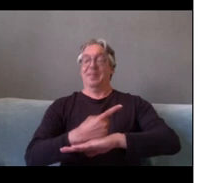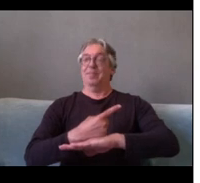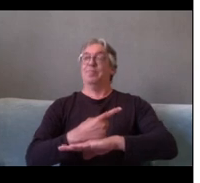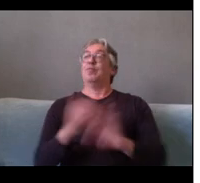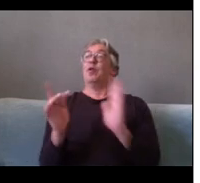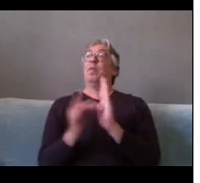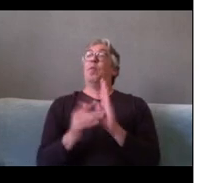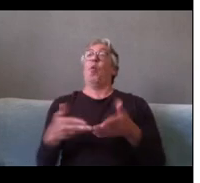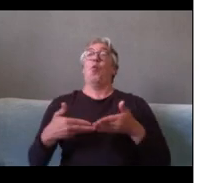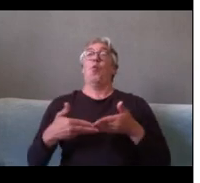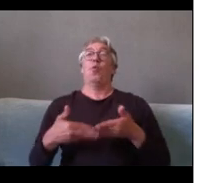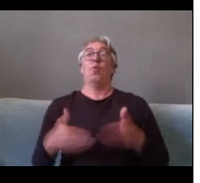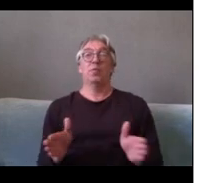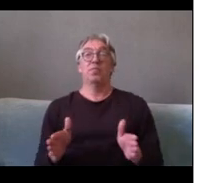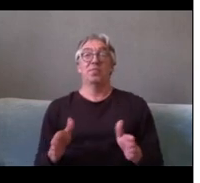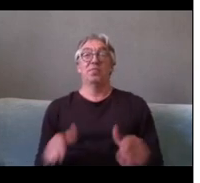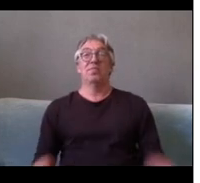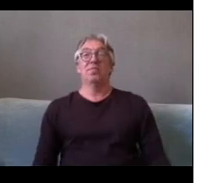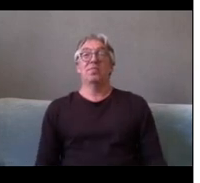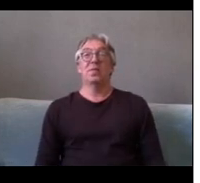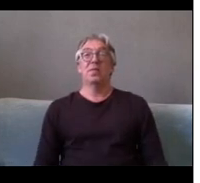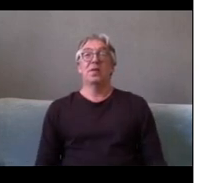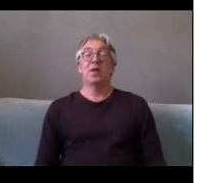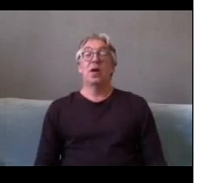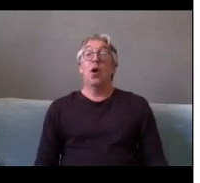That means all people from Kenyan boundaries .